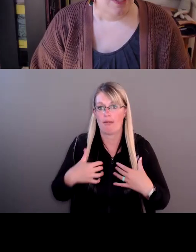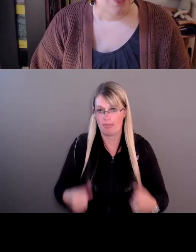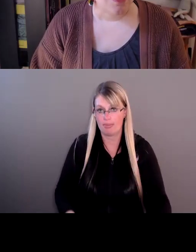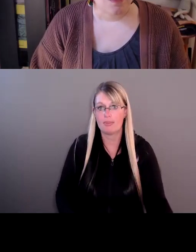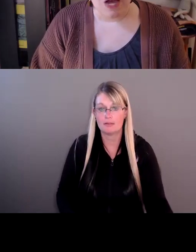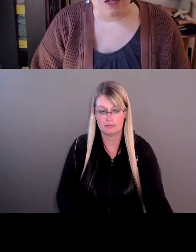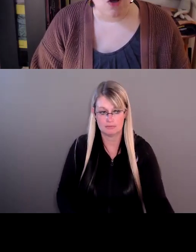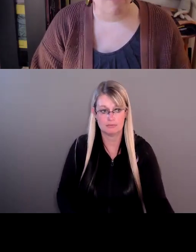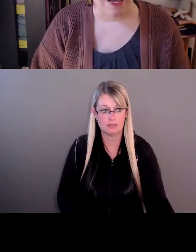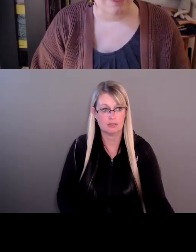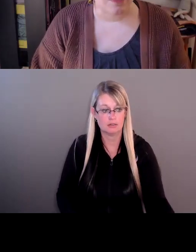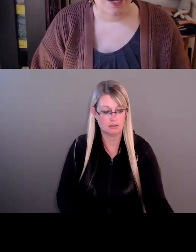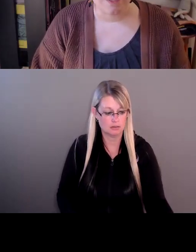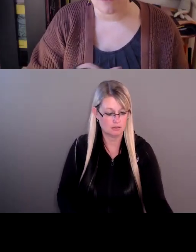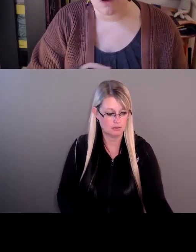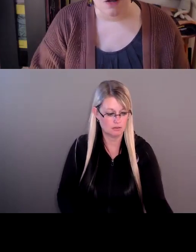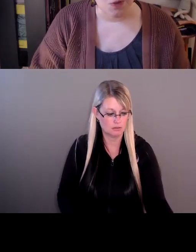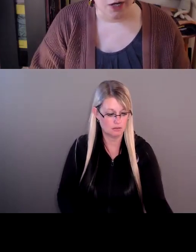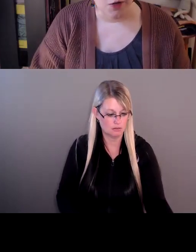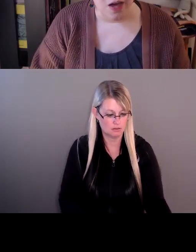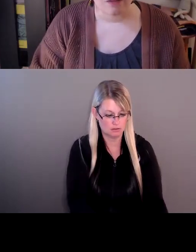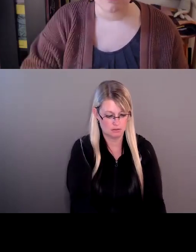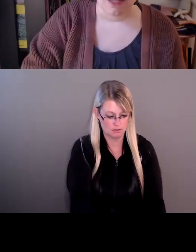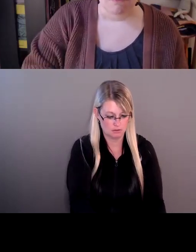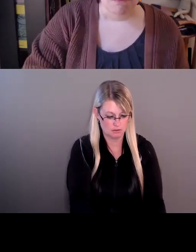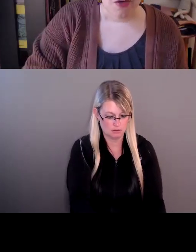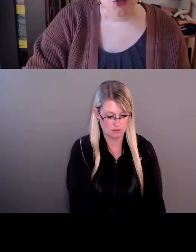It also impacts all facets of life and I would argue that the other two